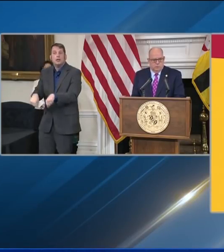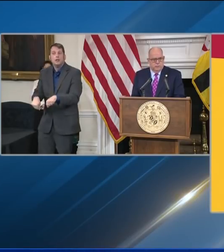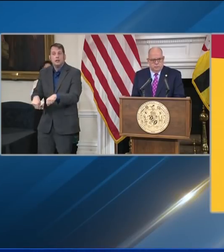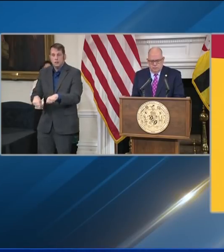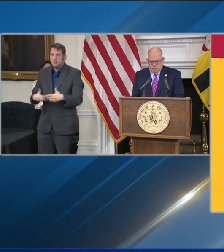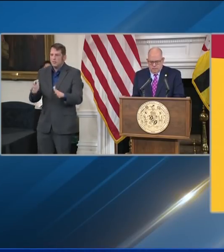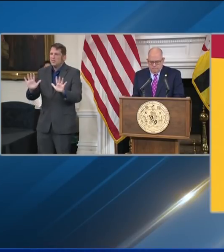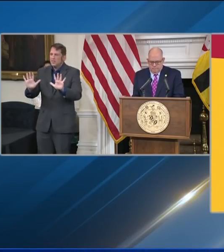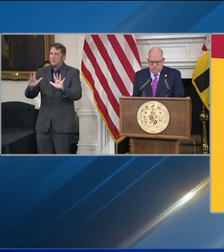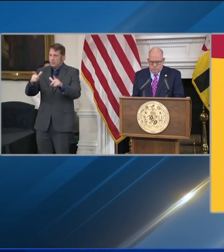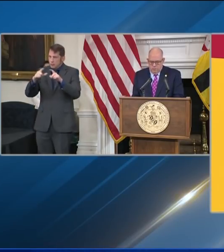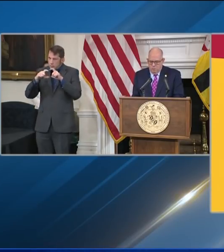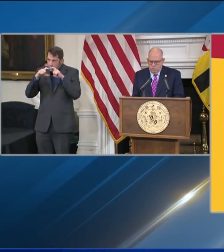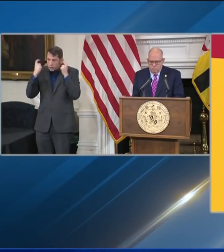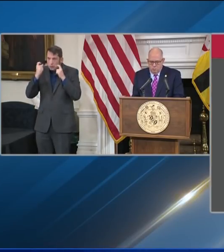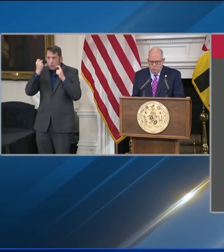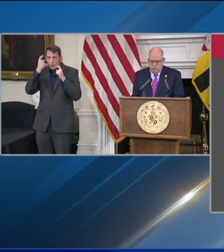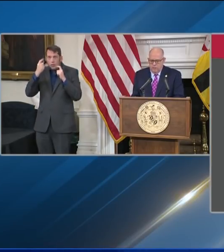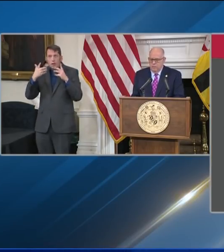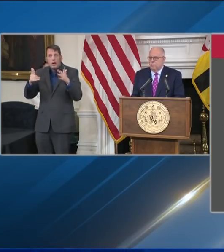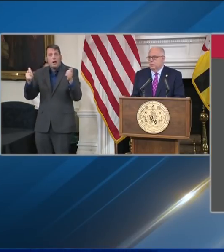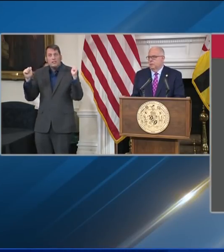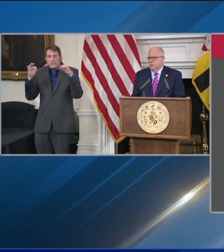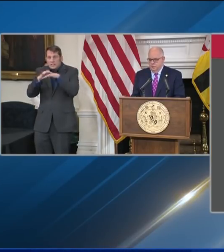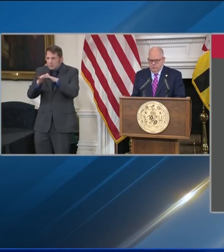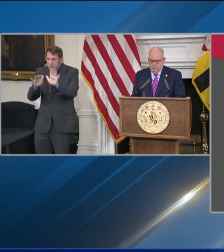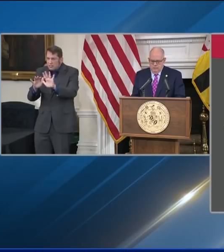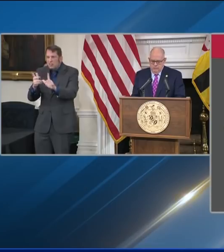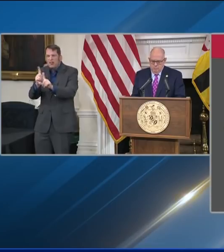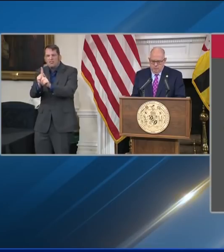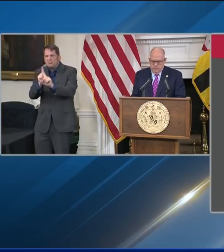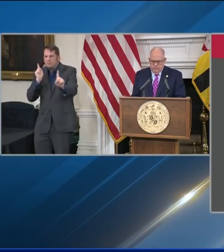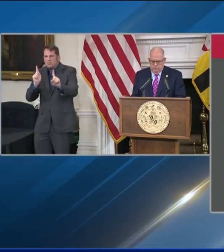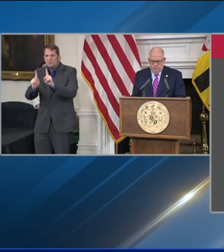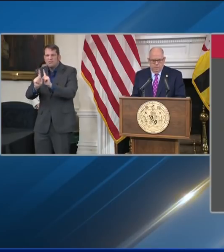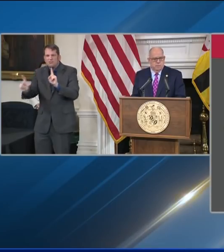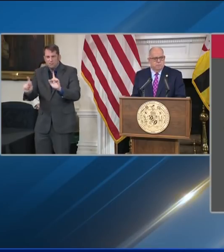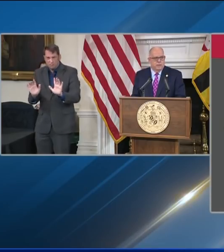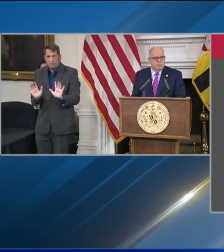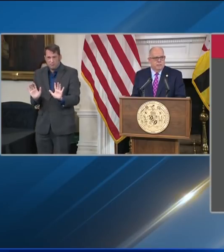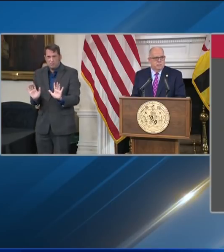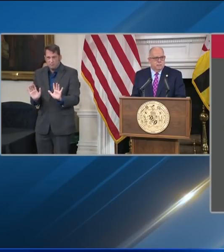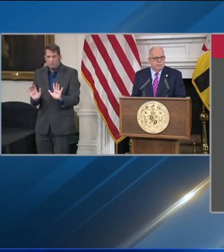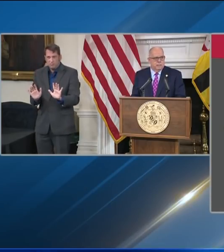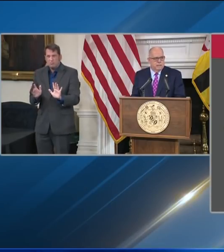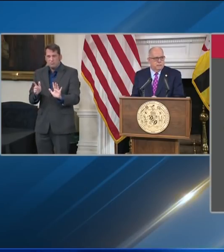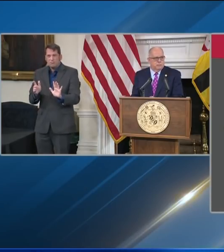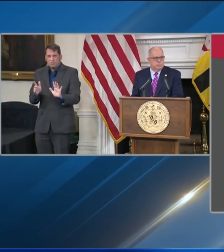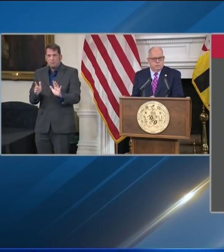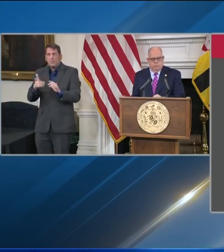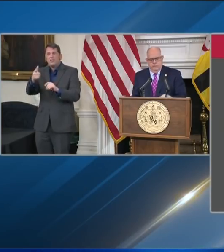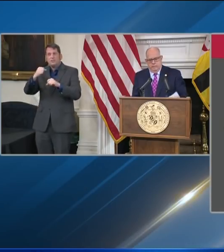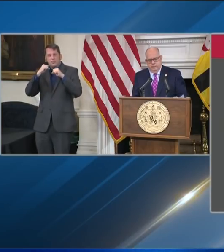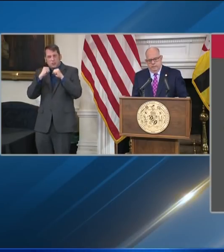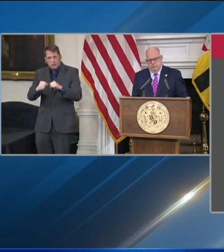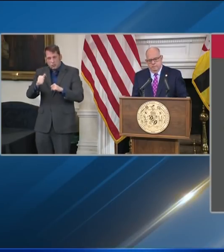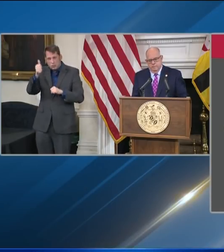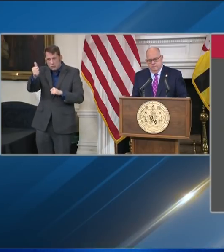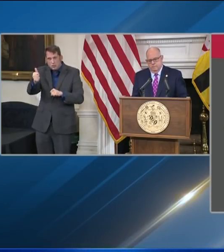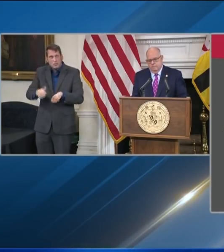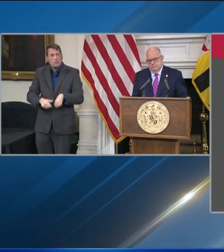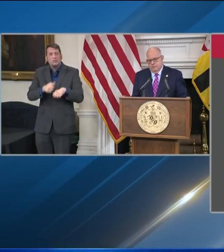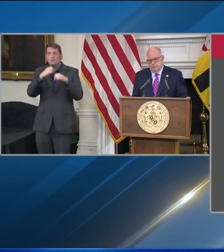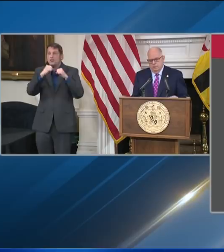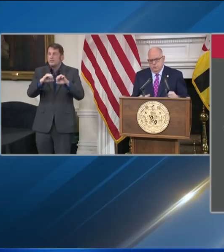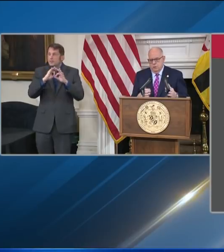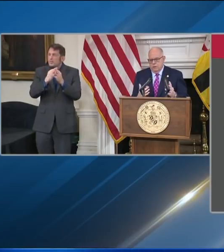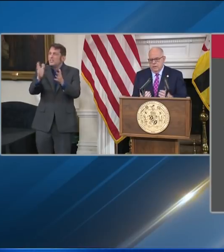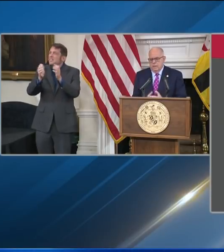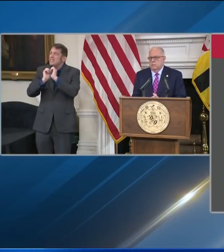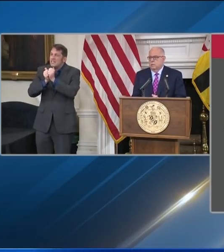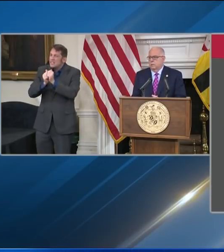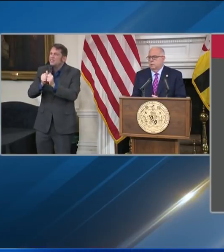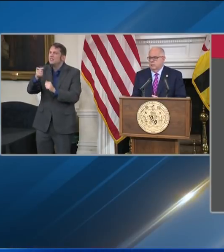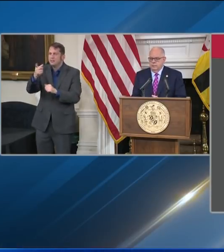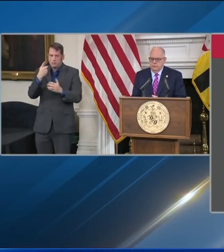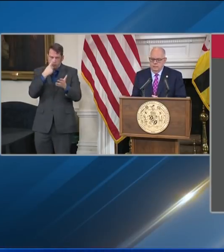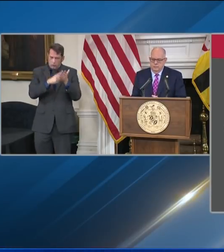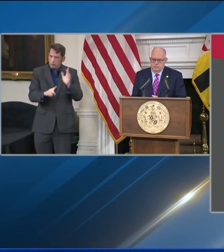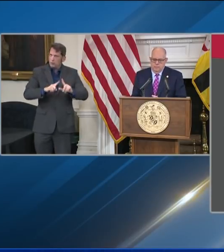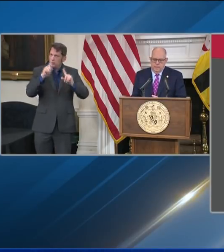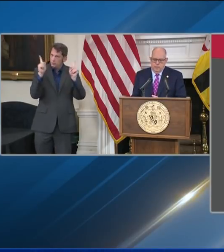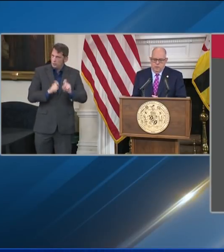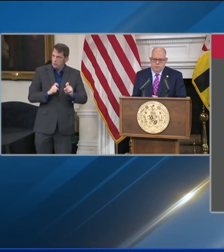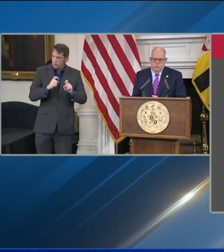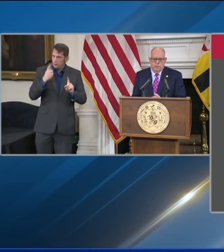IN ADDITION TO MASKS AVOIDING CROWDS AND SOCIAL DISTANCING ONE OF THE MOST IMPORTANT THINGS YOU CAN DO TO PROTECT YOUR FRIENDS AND FAMILY IS TO GET TESTED FOR COVID-19.